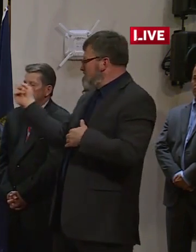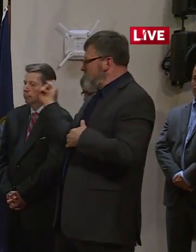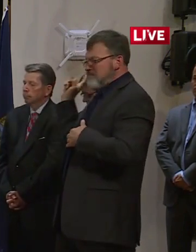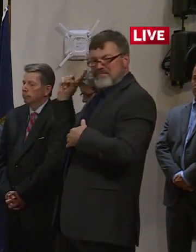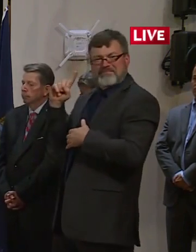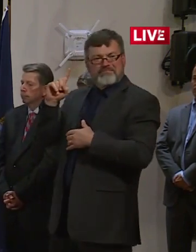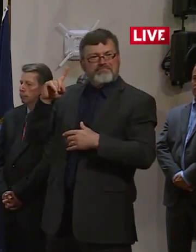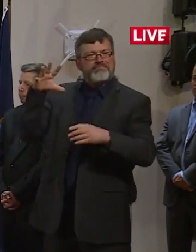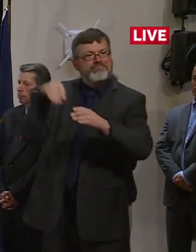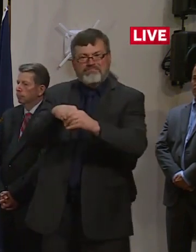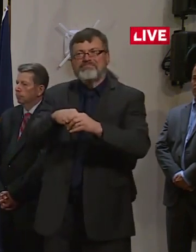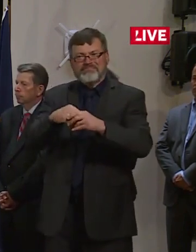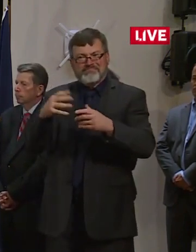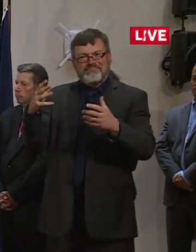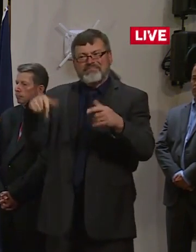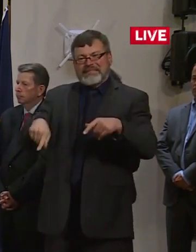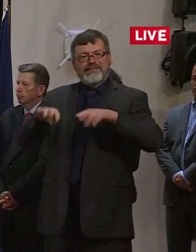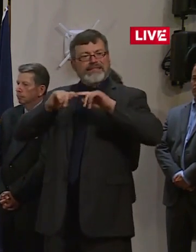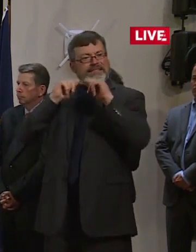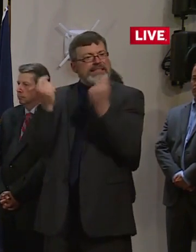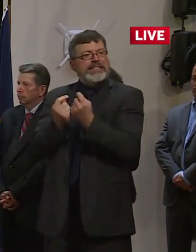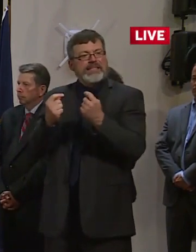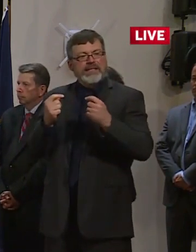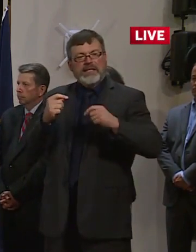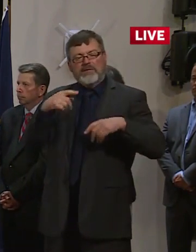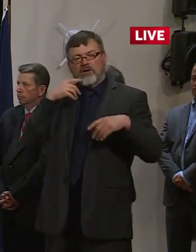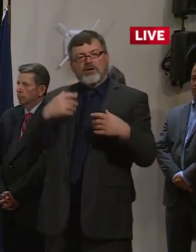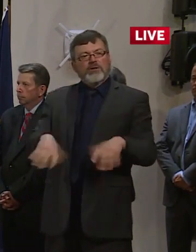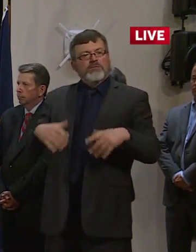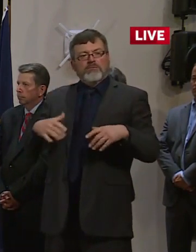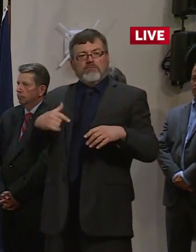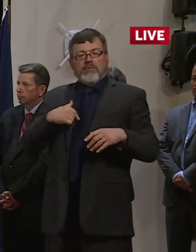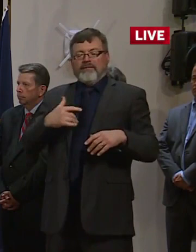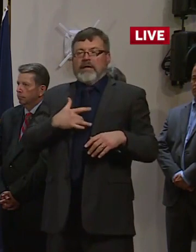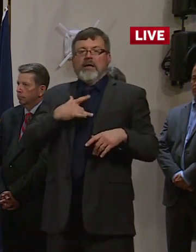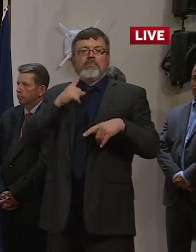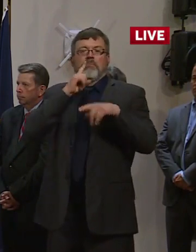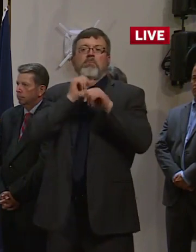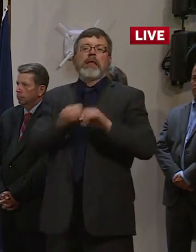HAVE TO SAY, VERMONTERS ARE FORTUNATE TO HAVE ALL OF THESE